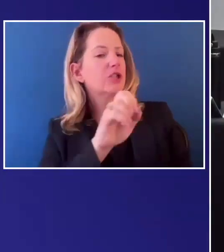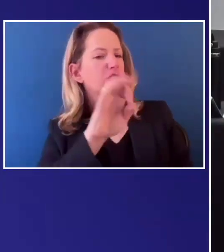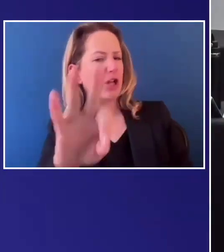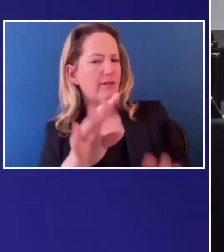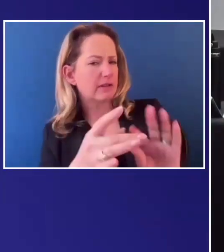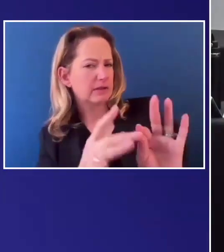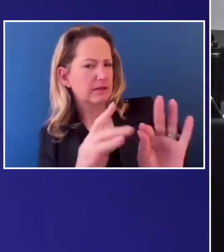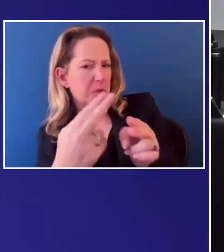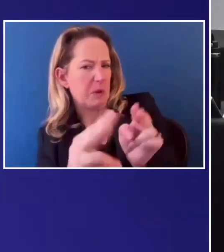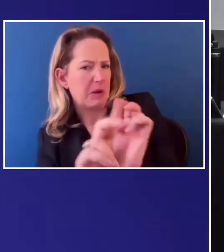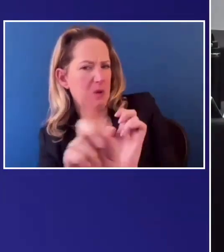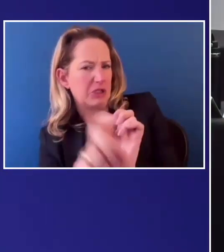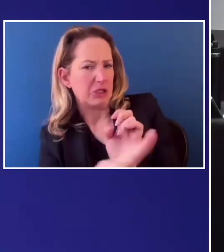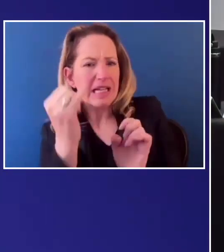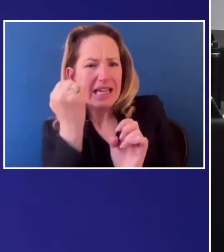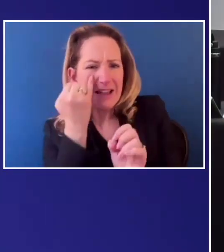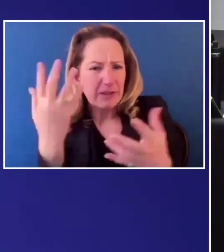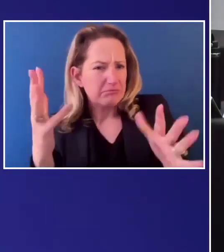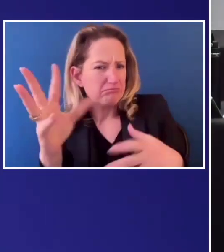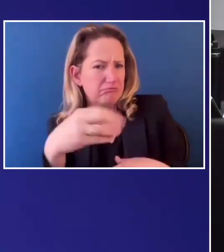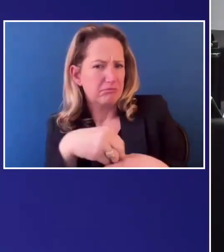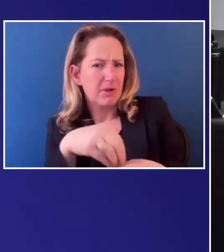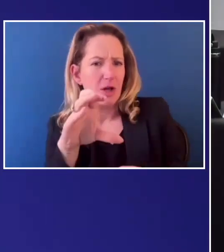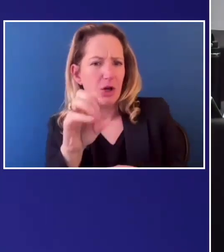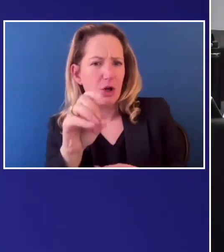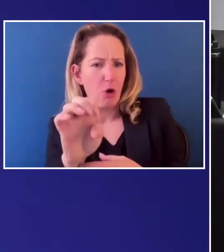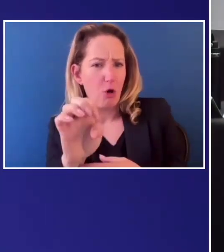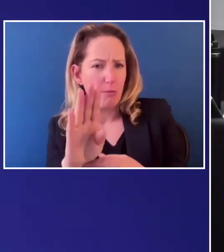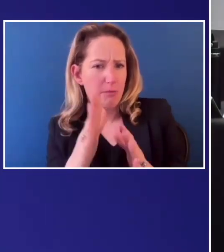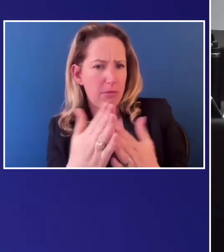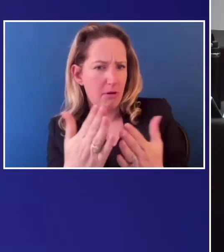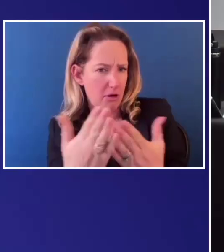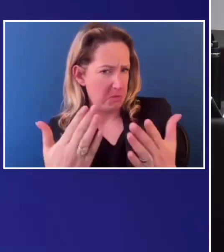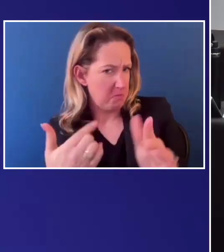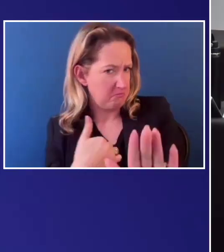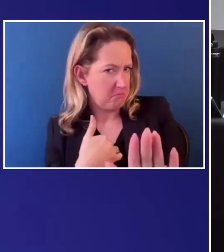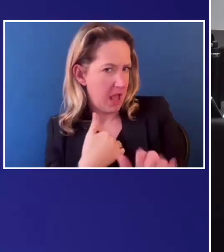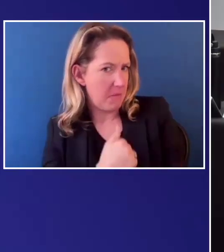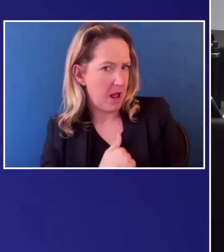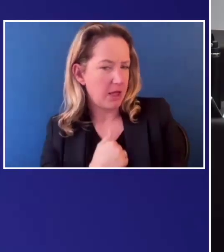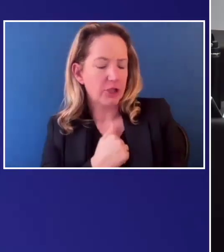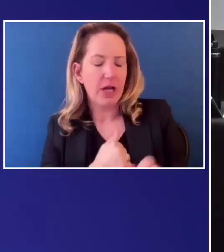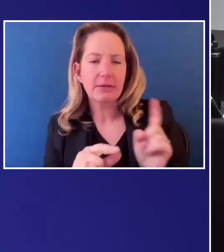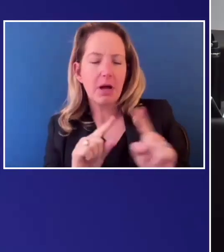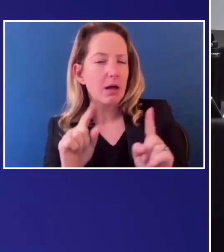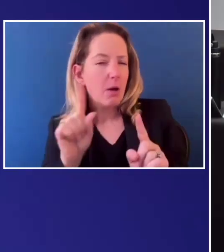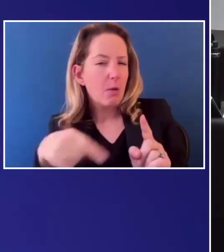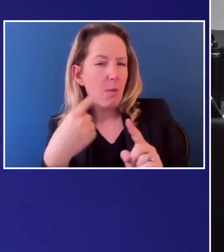I apologize. But when you determine the, the institutions that -- or when you built the,